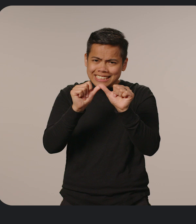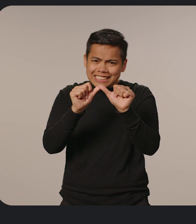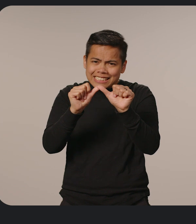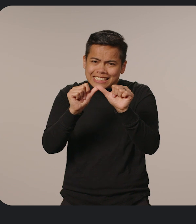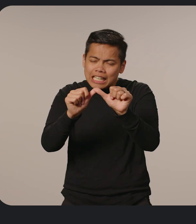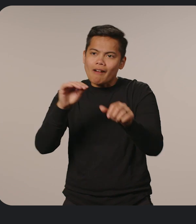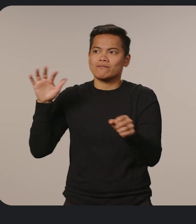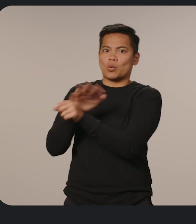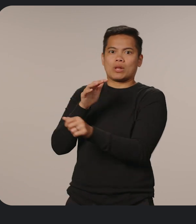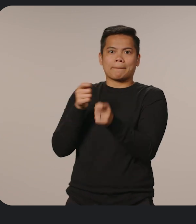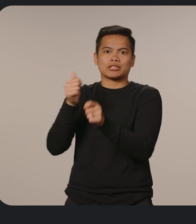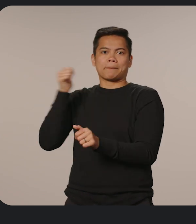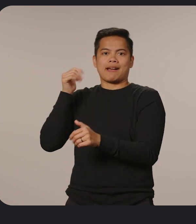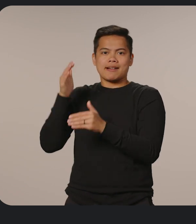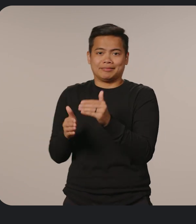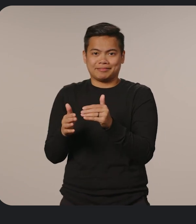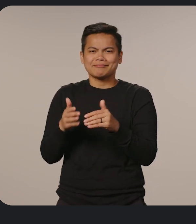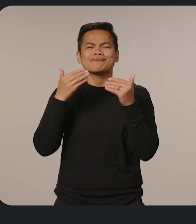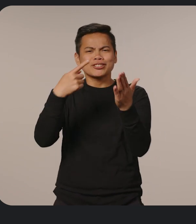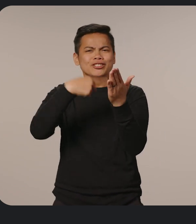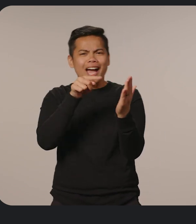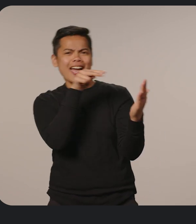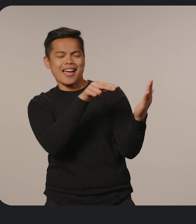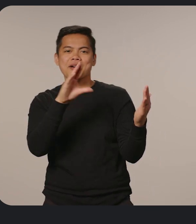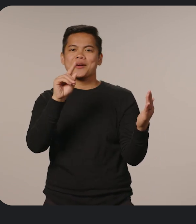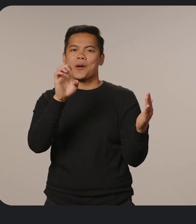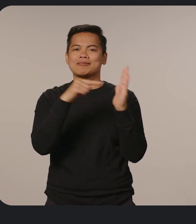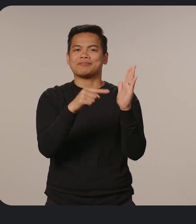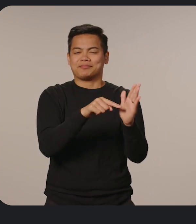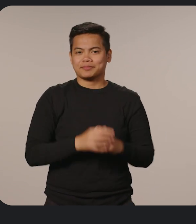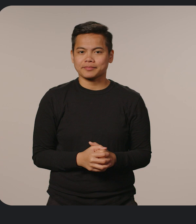samples Linked In Our documentation